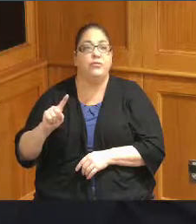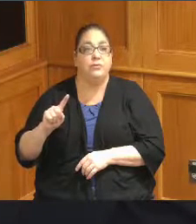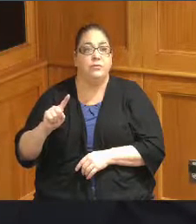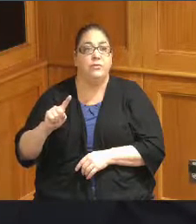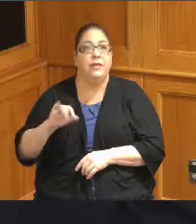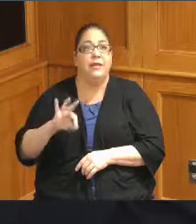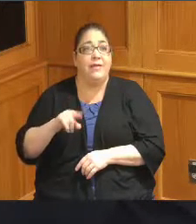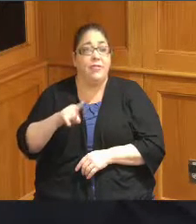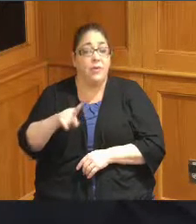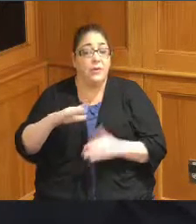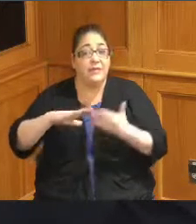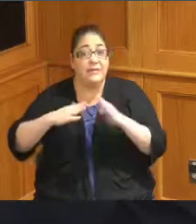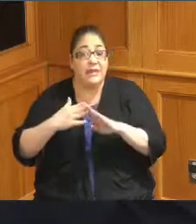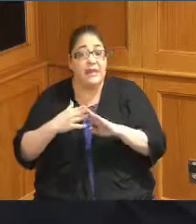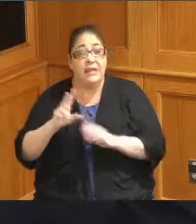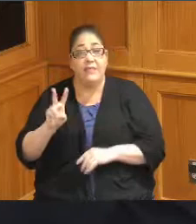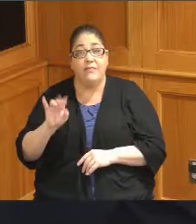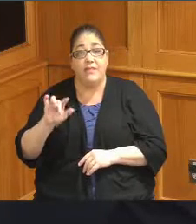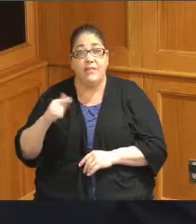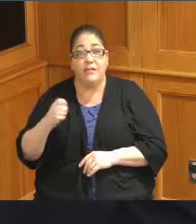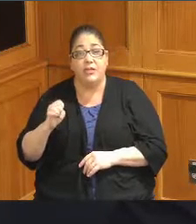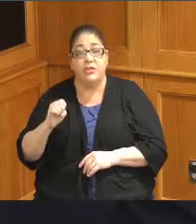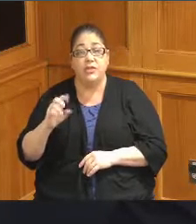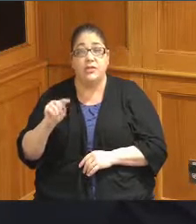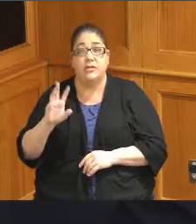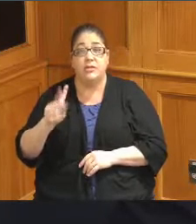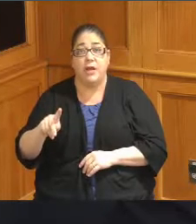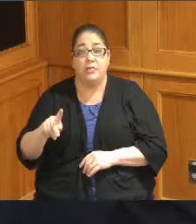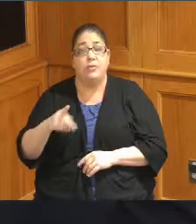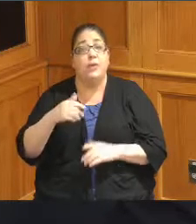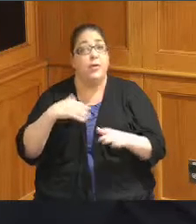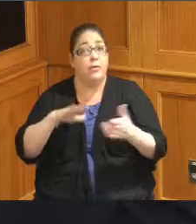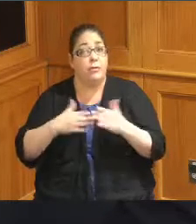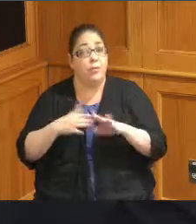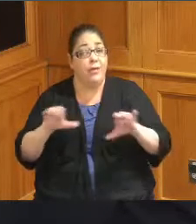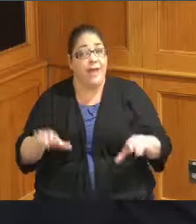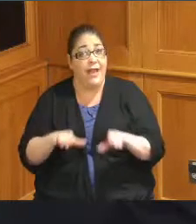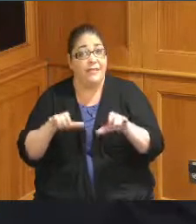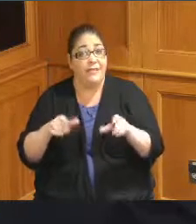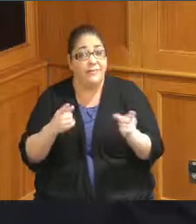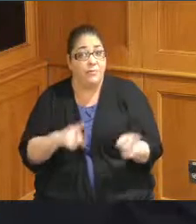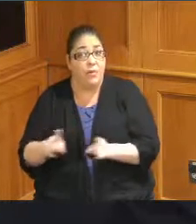a city a village or a Township and you have some community activities that are going on outside of